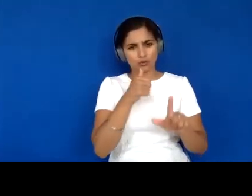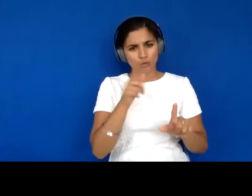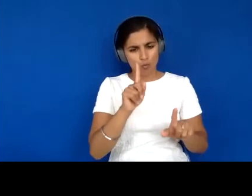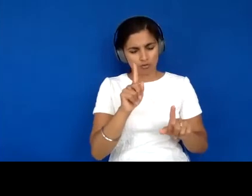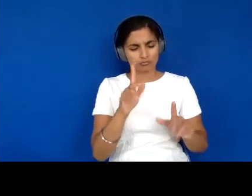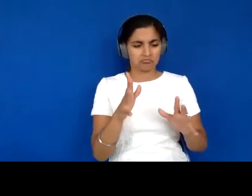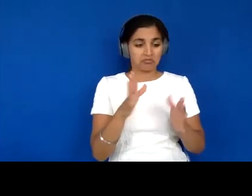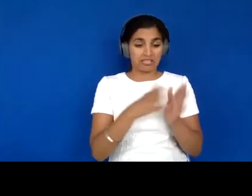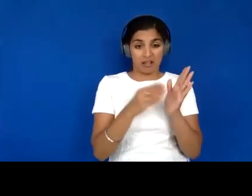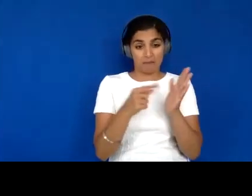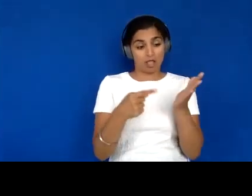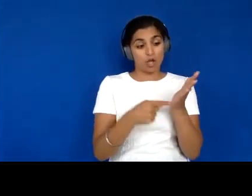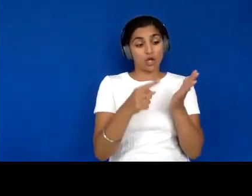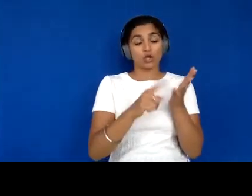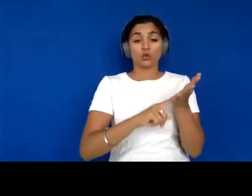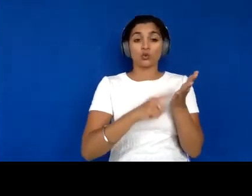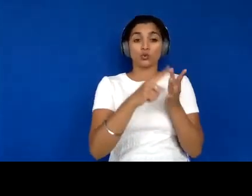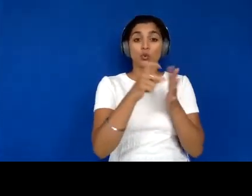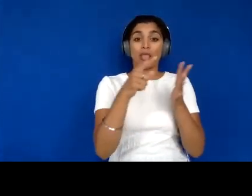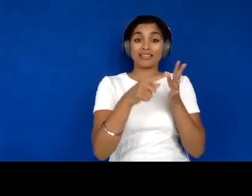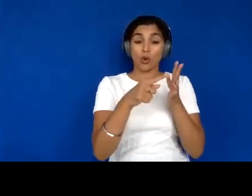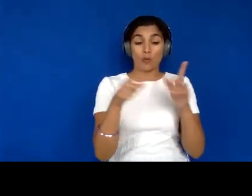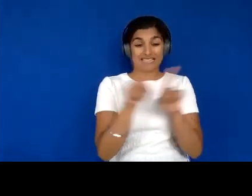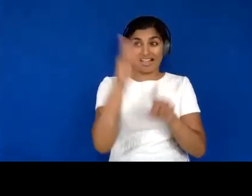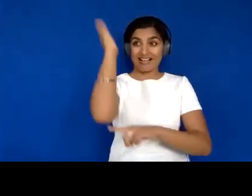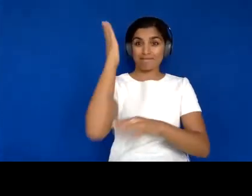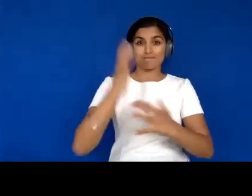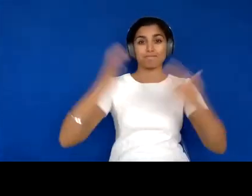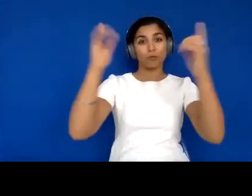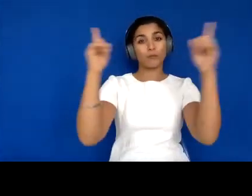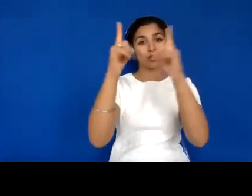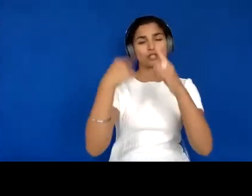seminar where I learned about creep was where I first heard it